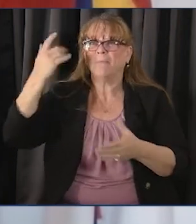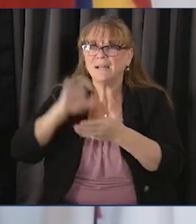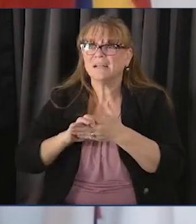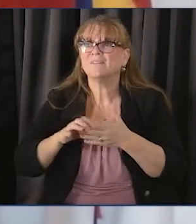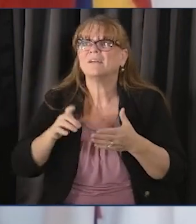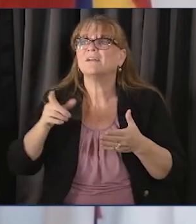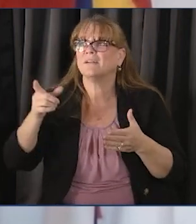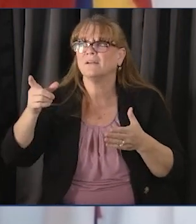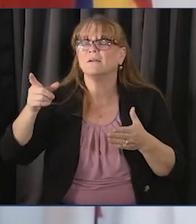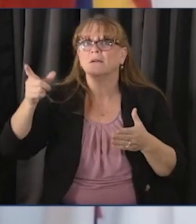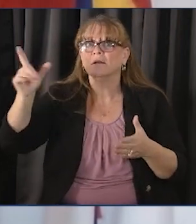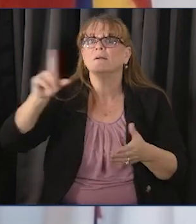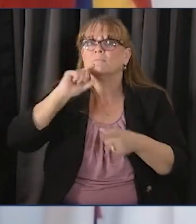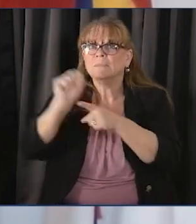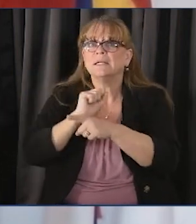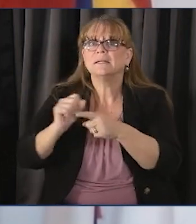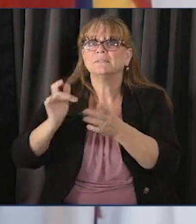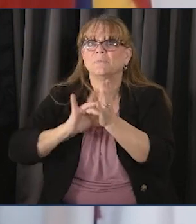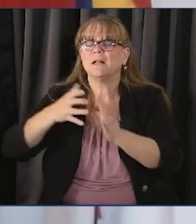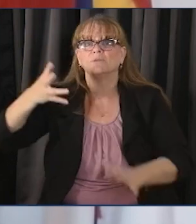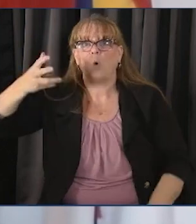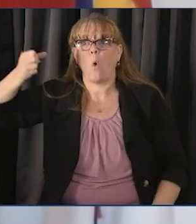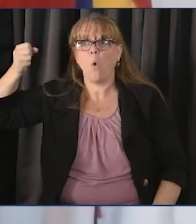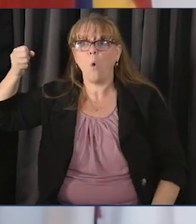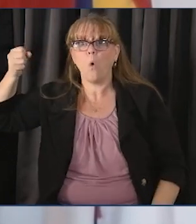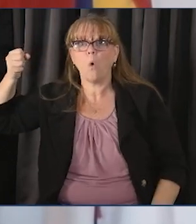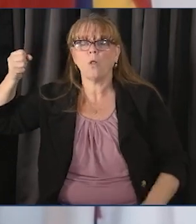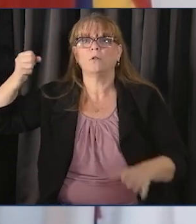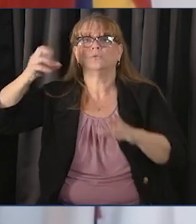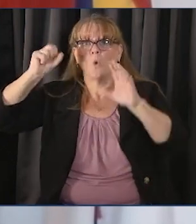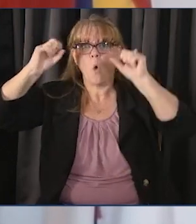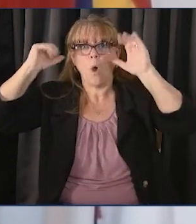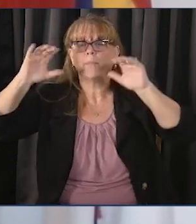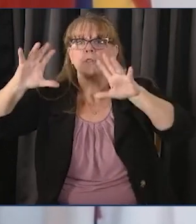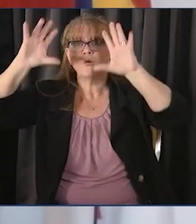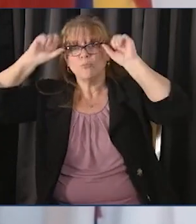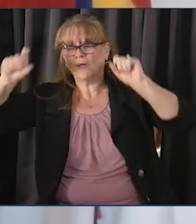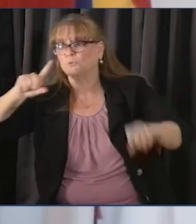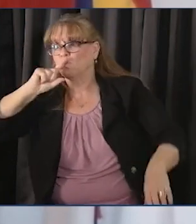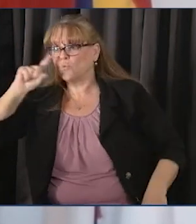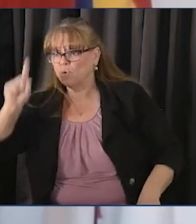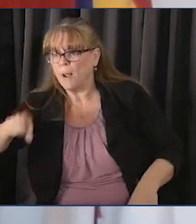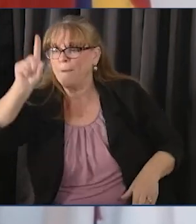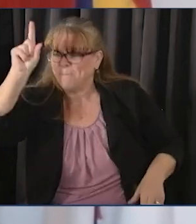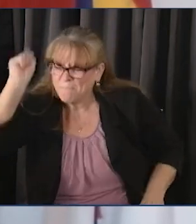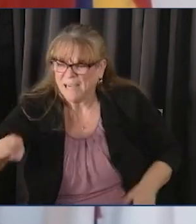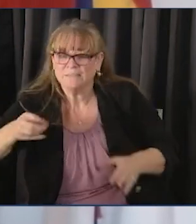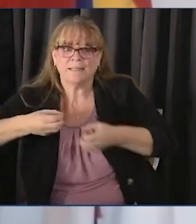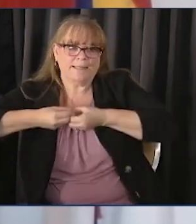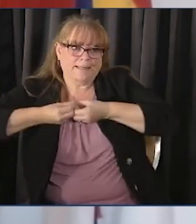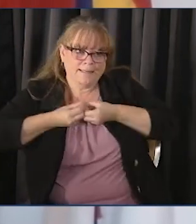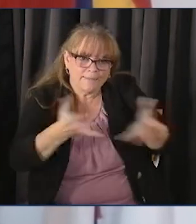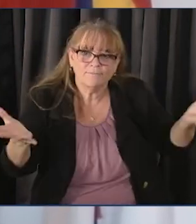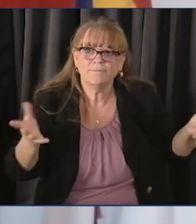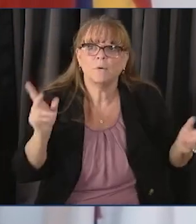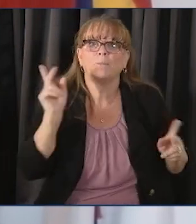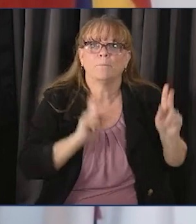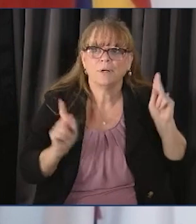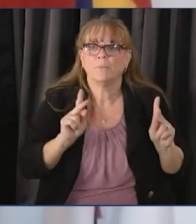We're not counting on that for our plan, but based on what Pfizer has said, reading between the lions that certainly seems to be what they are broadcasting.